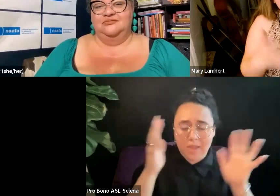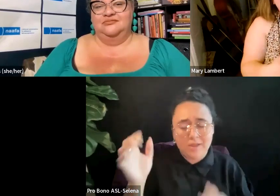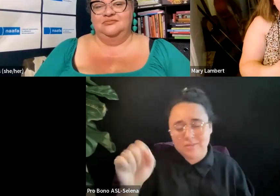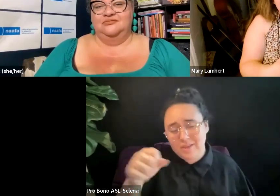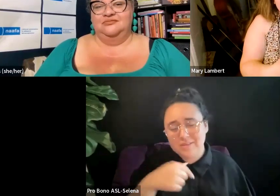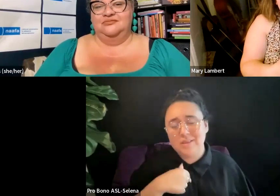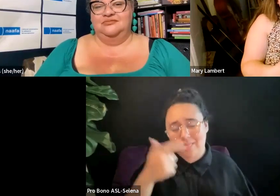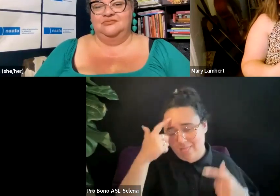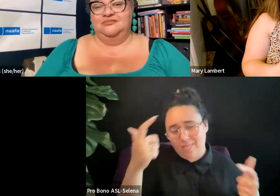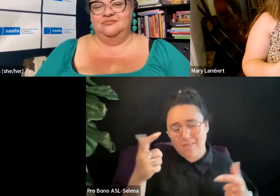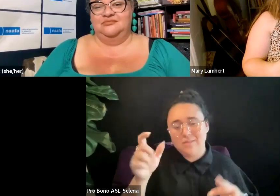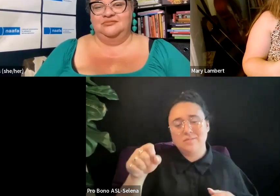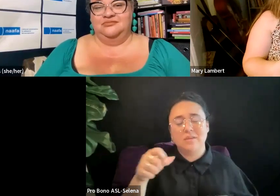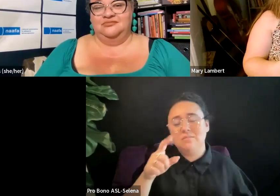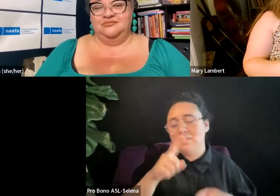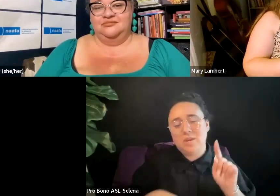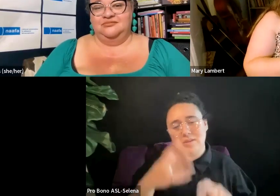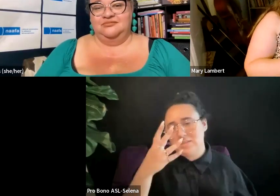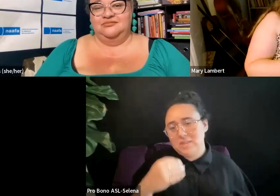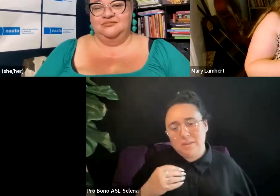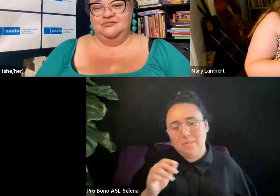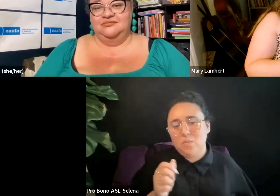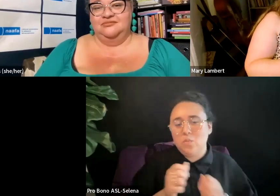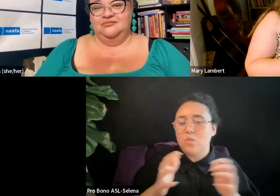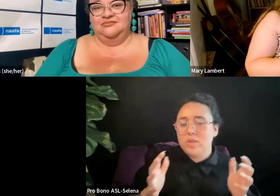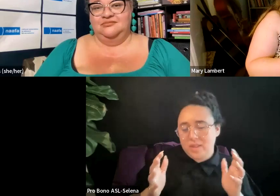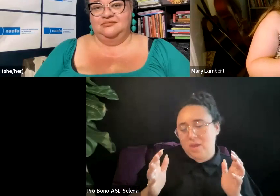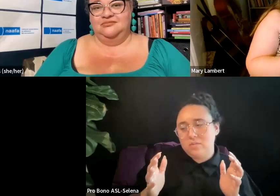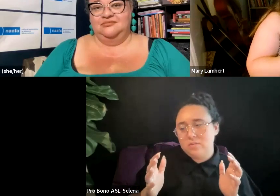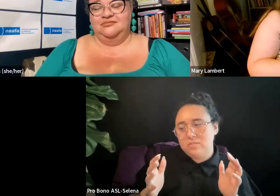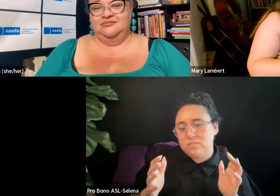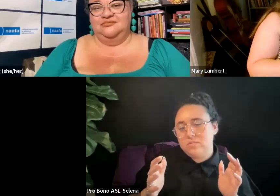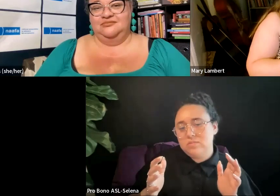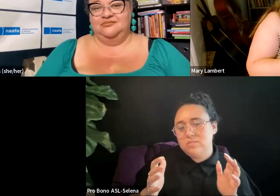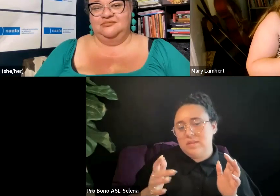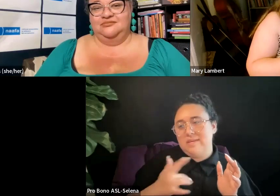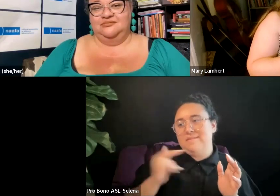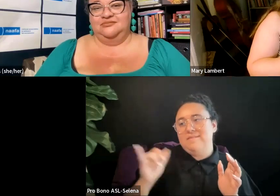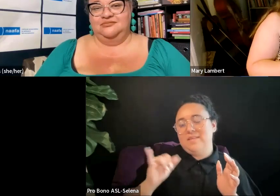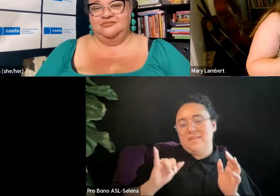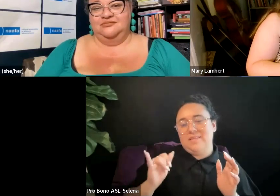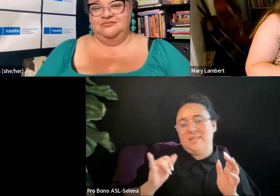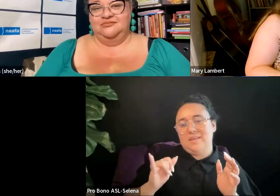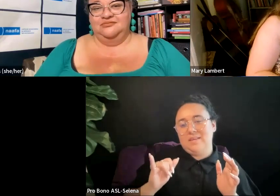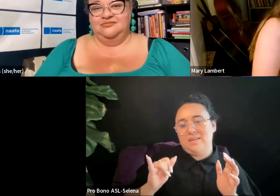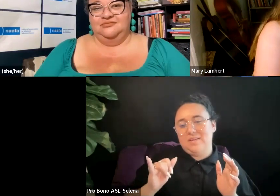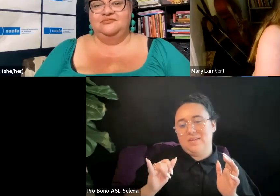I wouldn't be able to sleep at night without and without feeling like it was for a deeper, greater purpose.